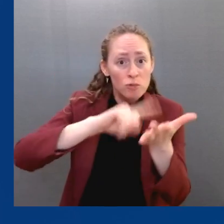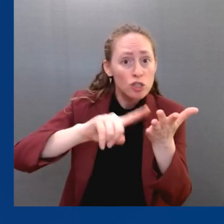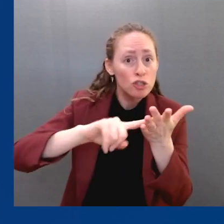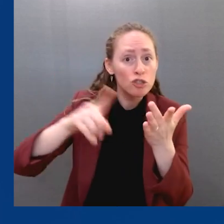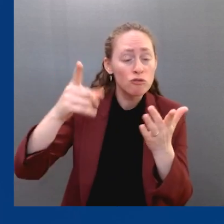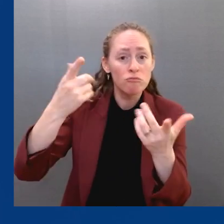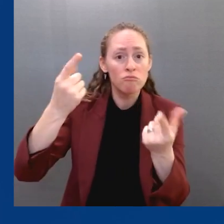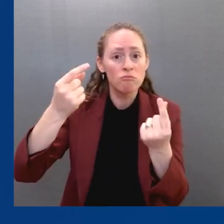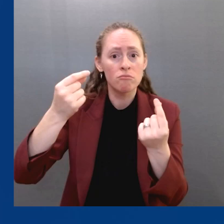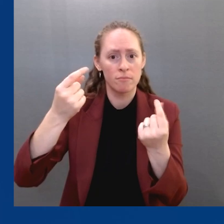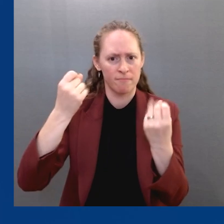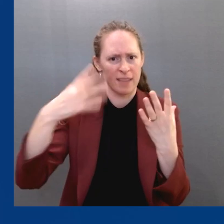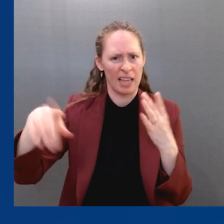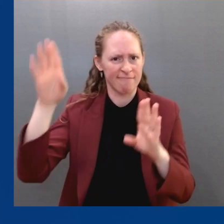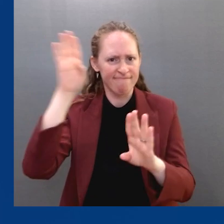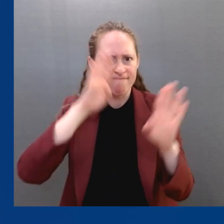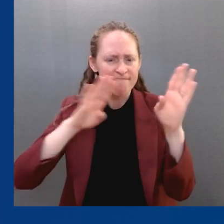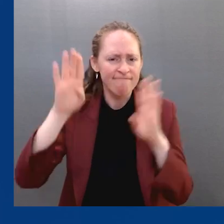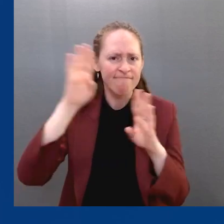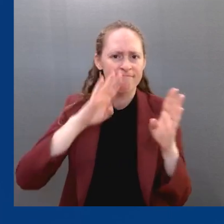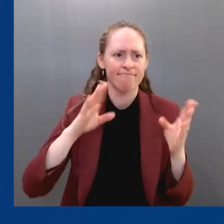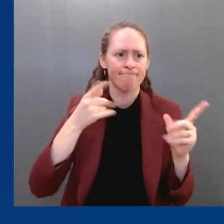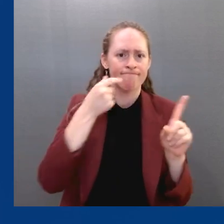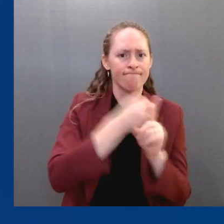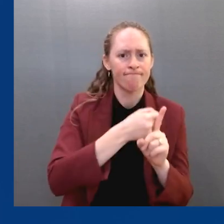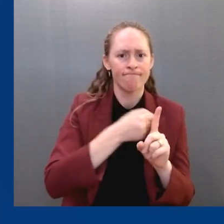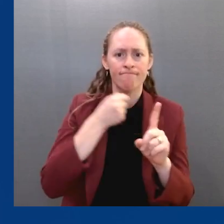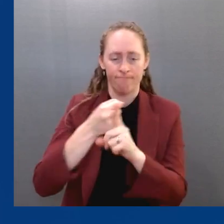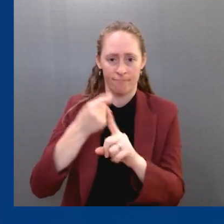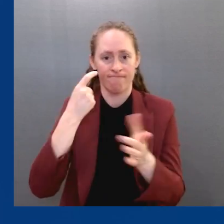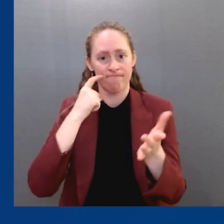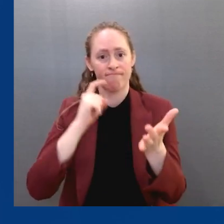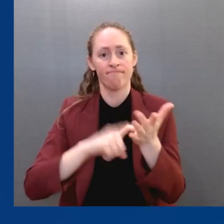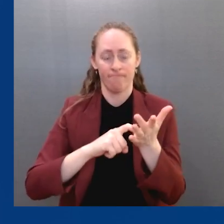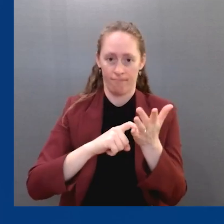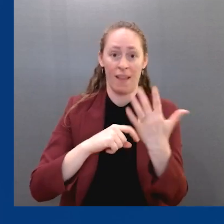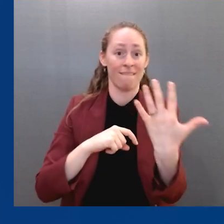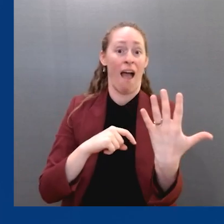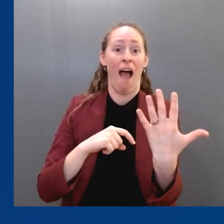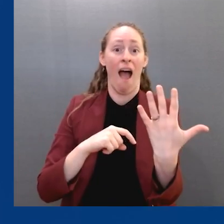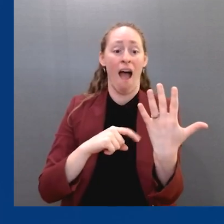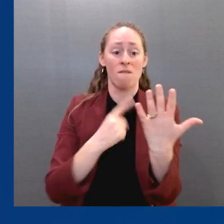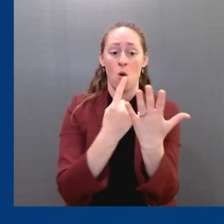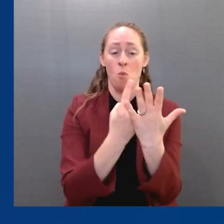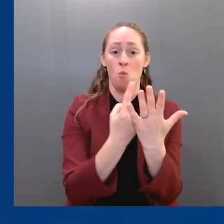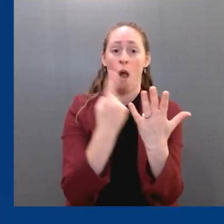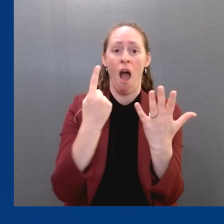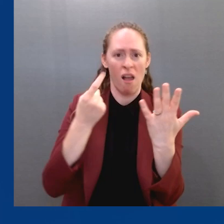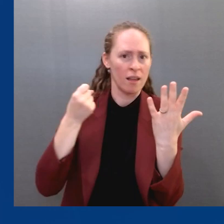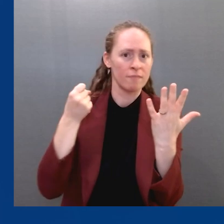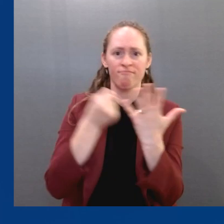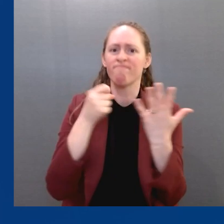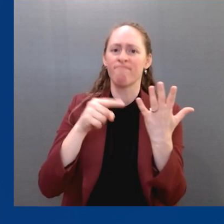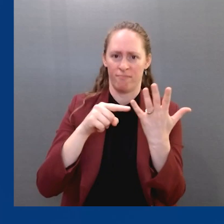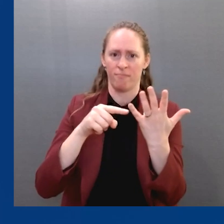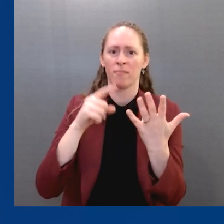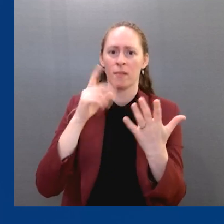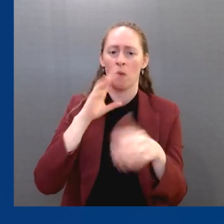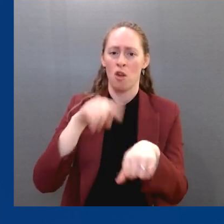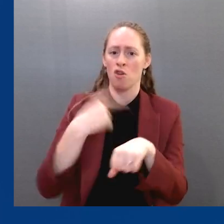by the one in five statistic that CDC recently put out. I'm also interested,